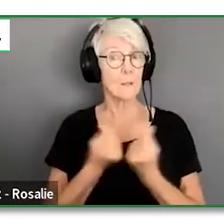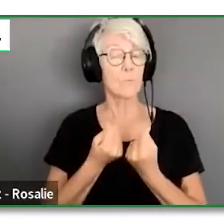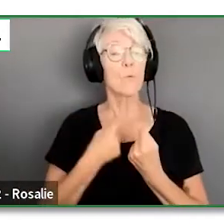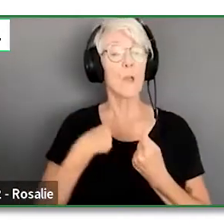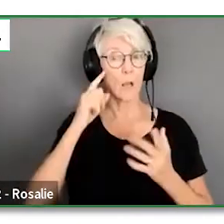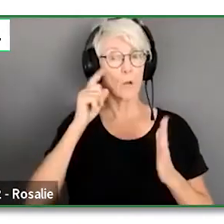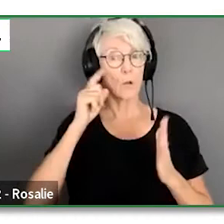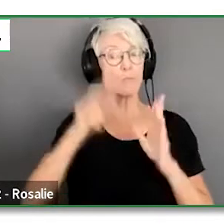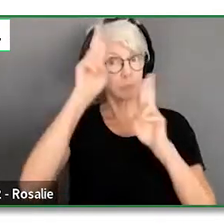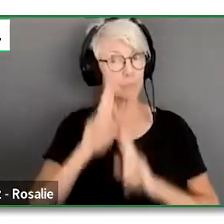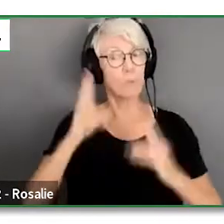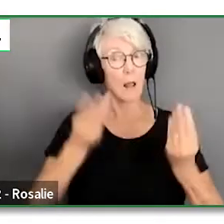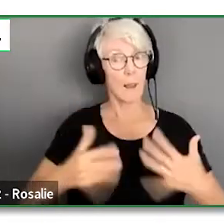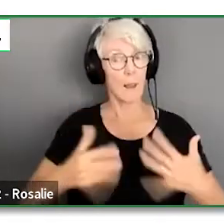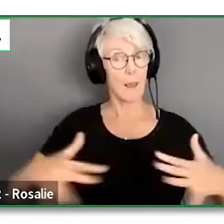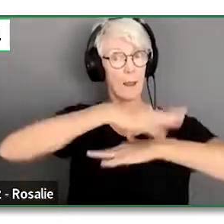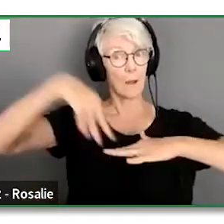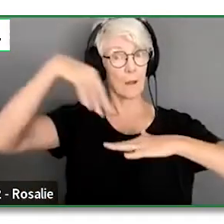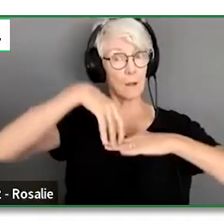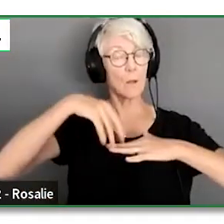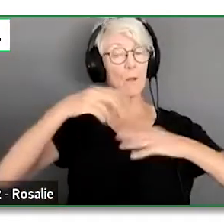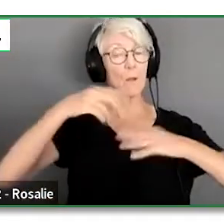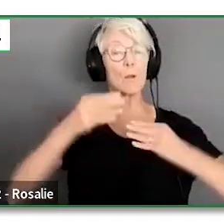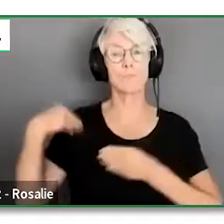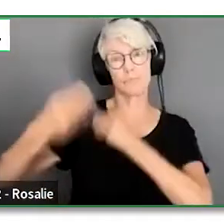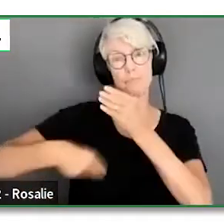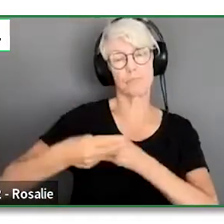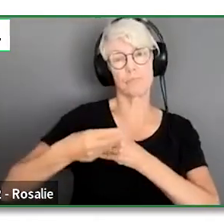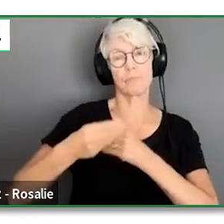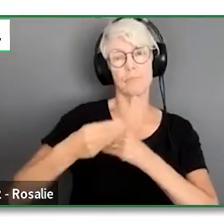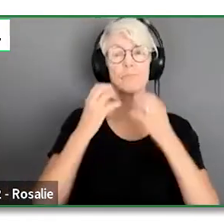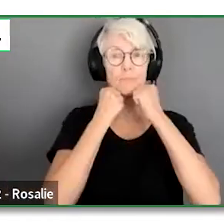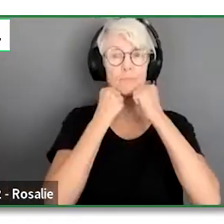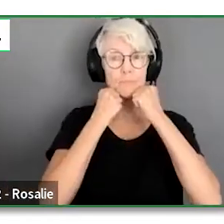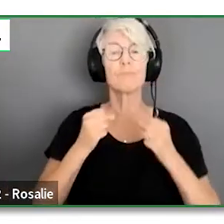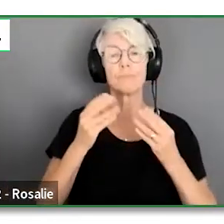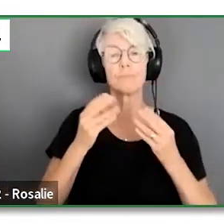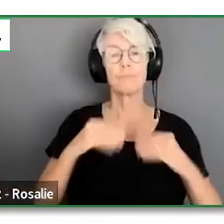conference is hosted is the traditional sacred territory of many First Nations